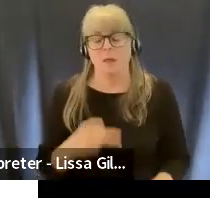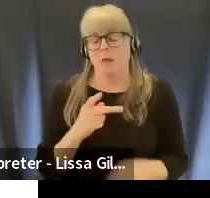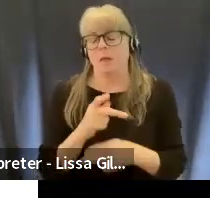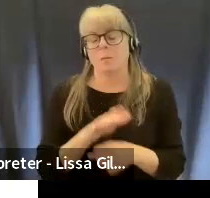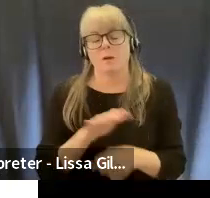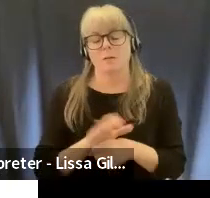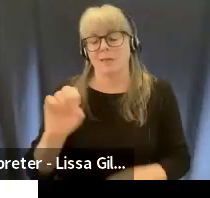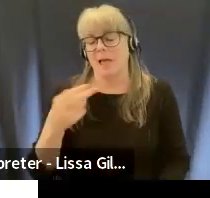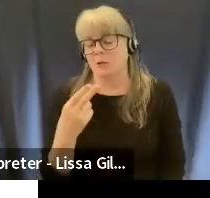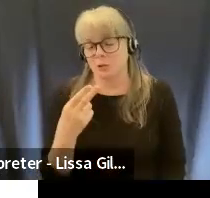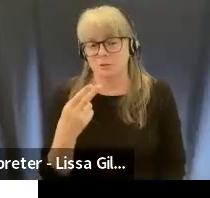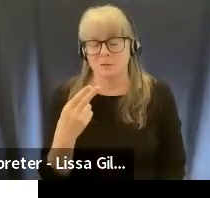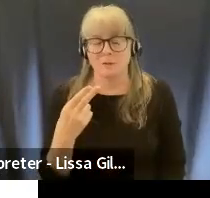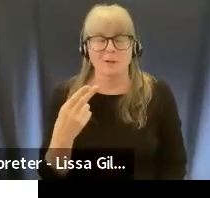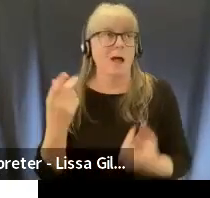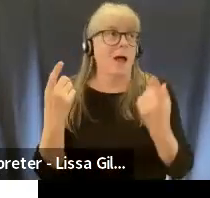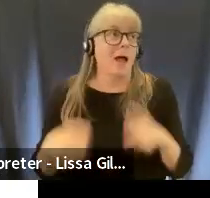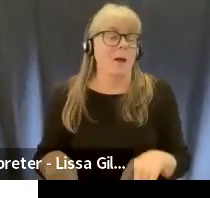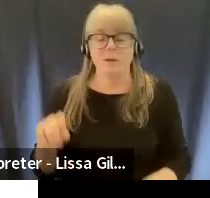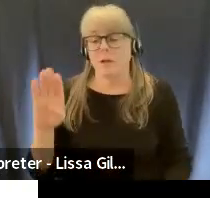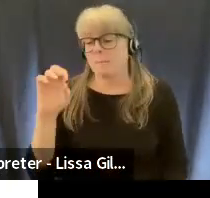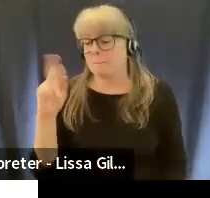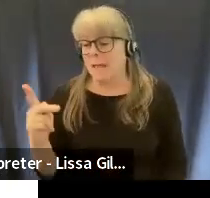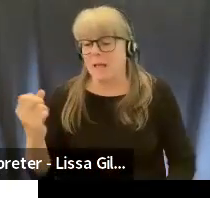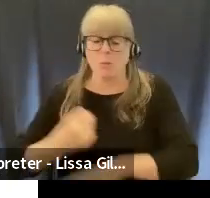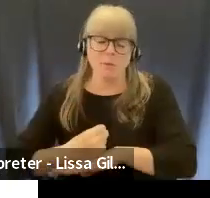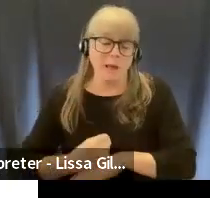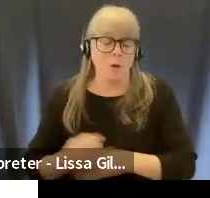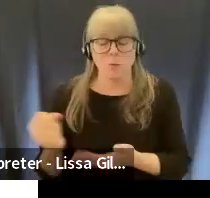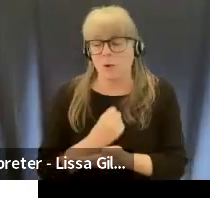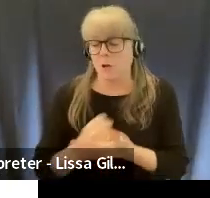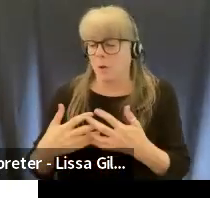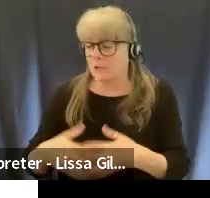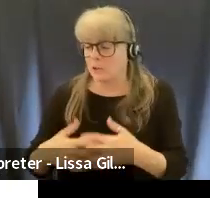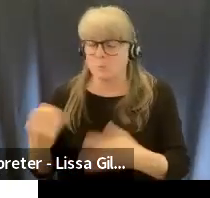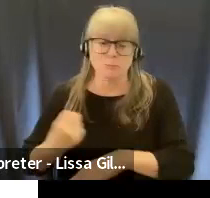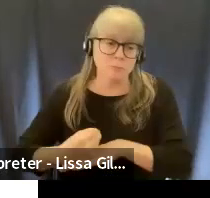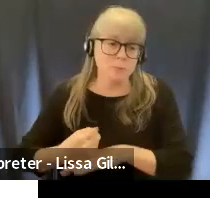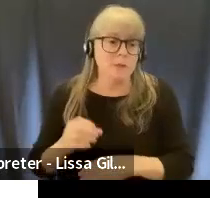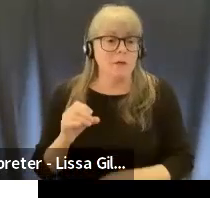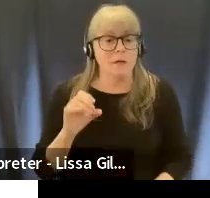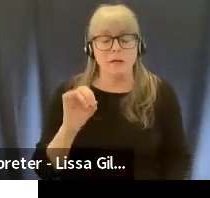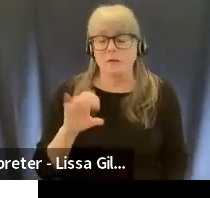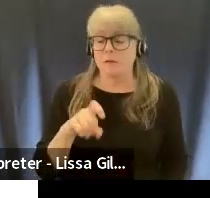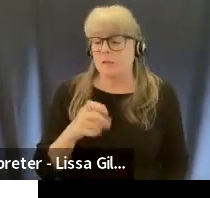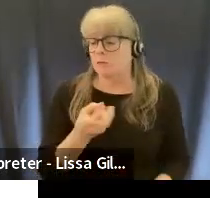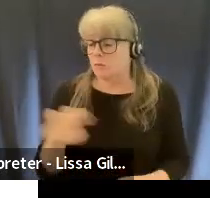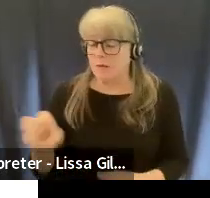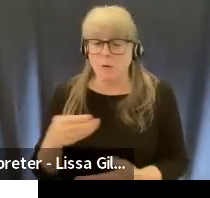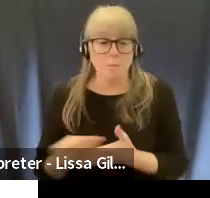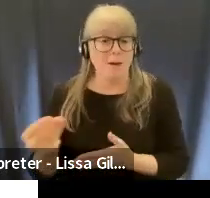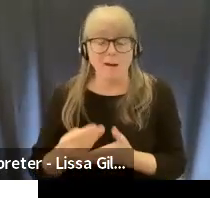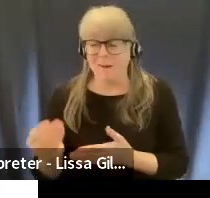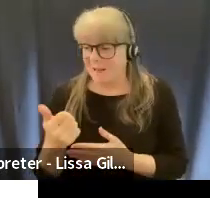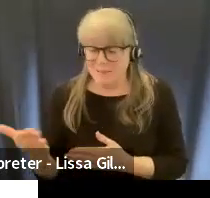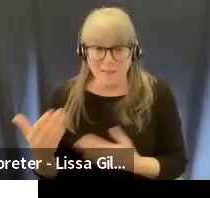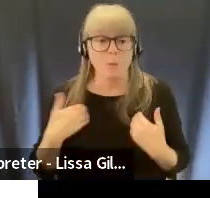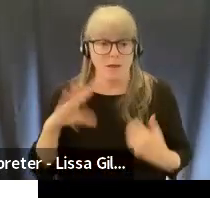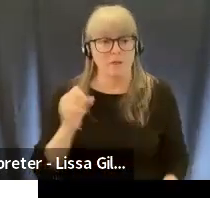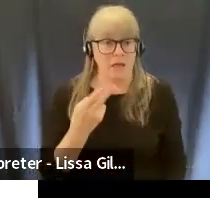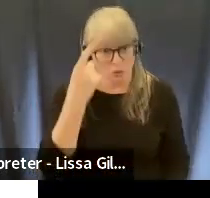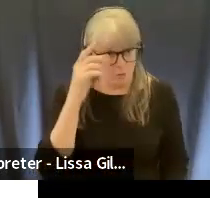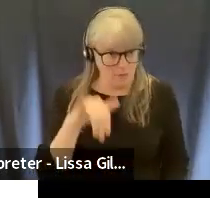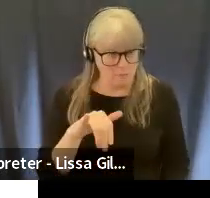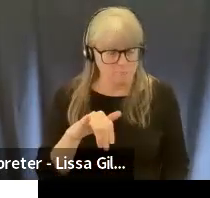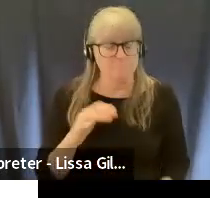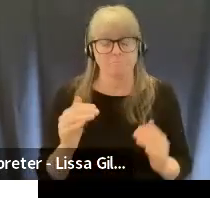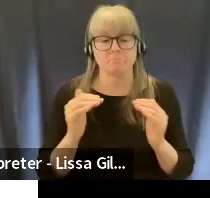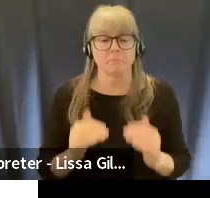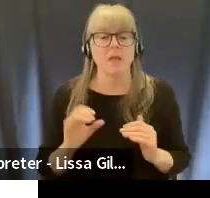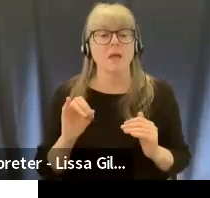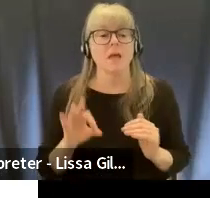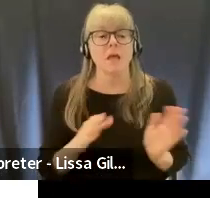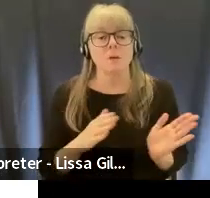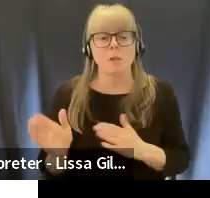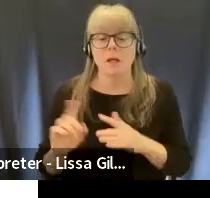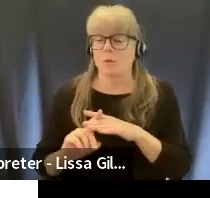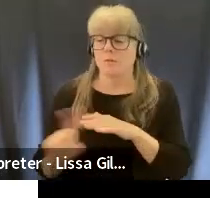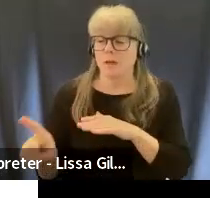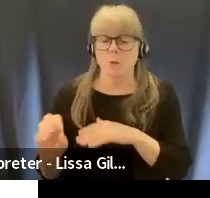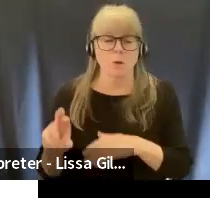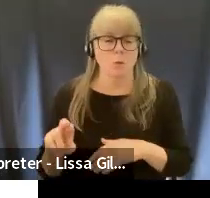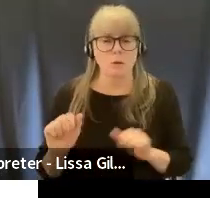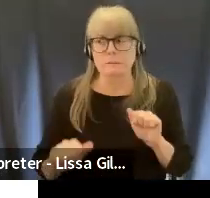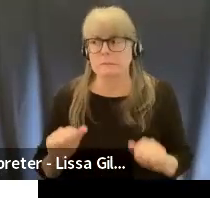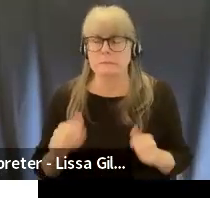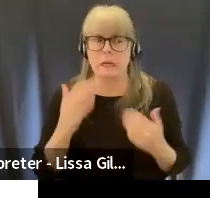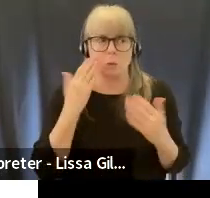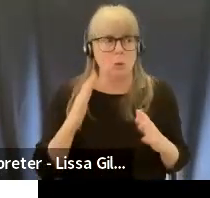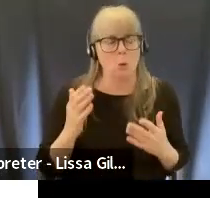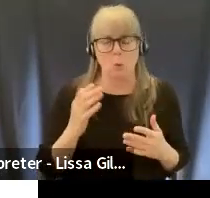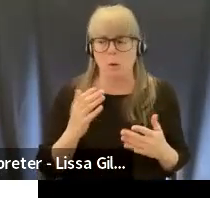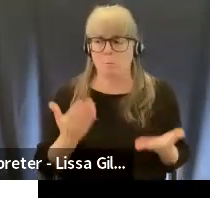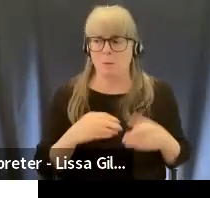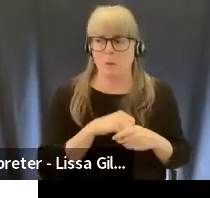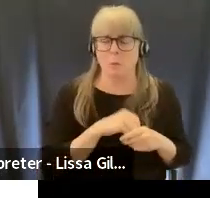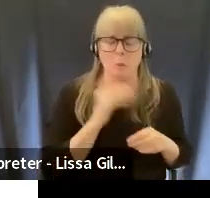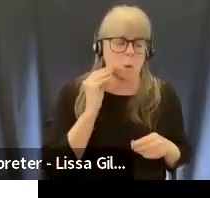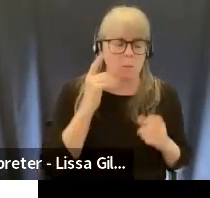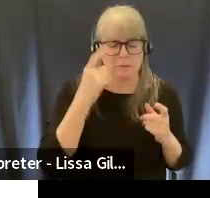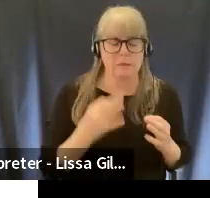So banks go down credit card machines go down if your family need to travel or purchase anything you have access to cash to do so, and if you do plan on evacuating or you're not sure you want to shelter in place and decide later just having a bag with your